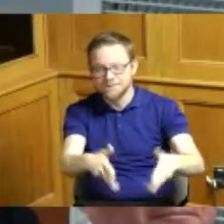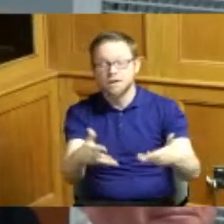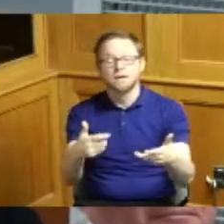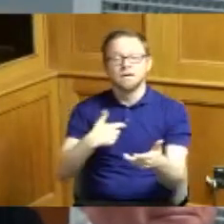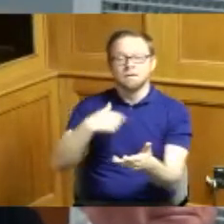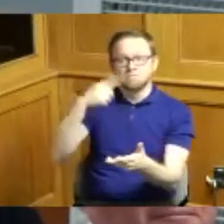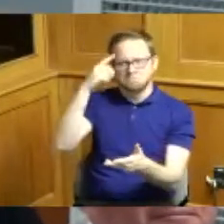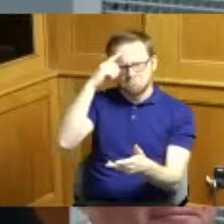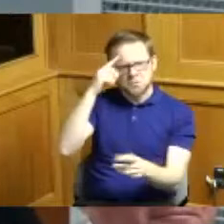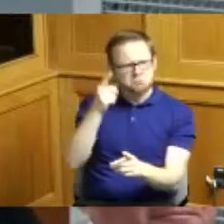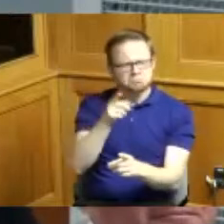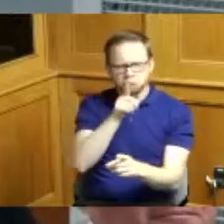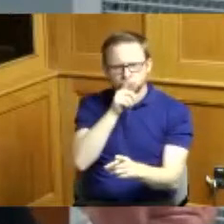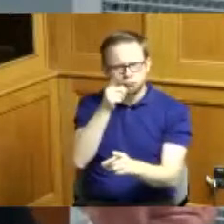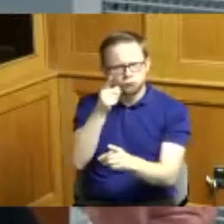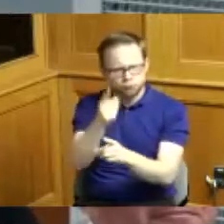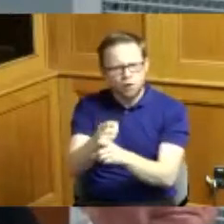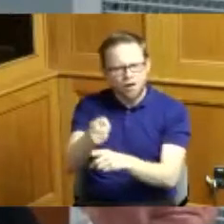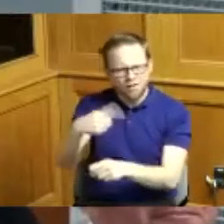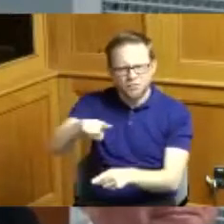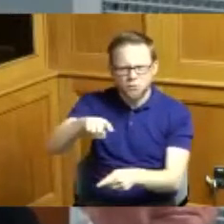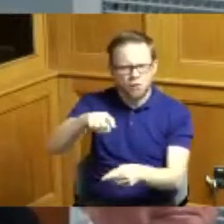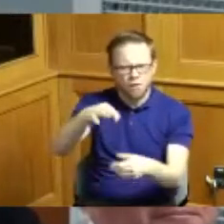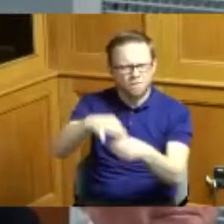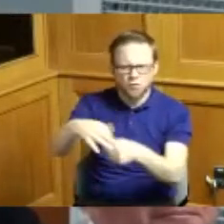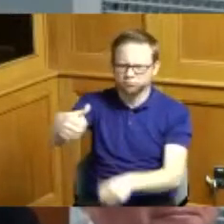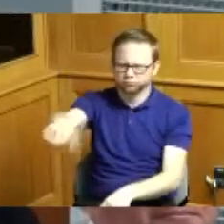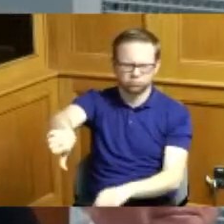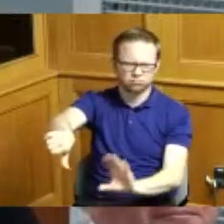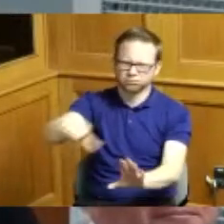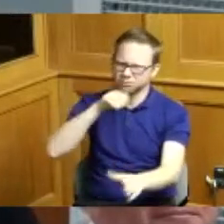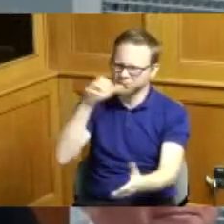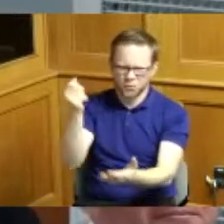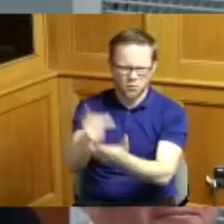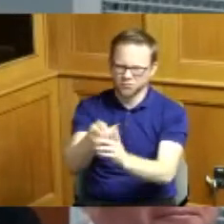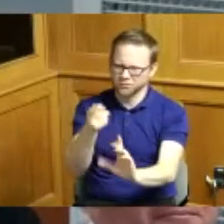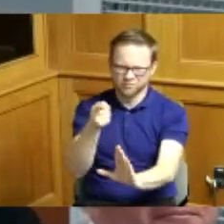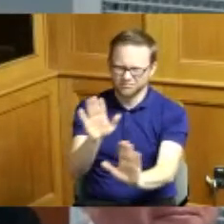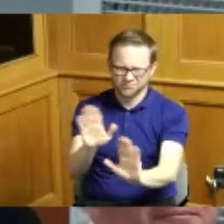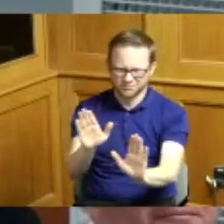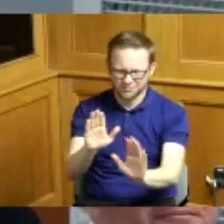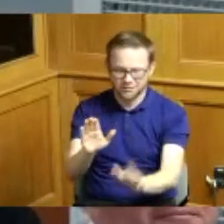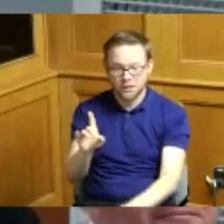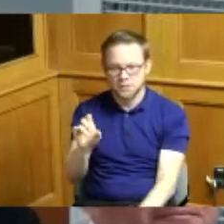it's right that y'all vote down on this for real don't vote on this Miss Denise Driehaus